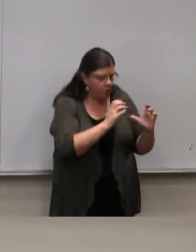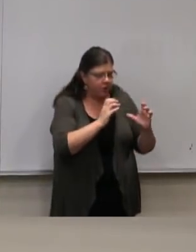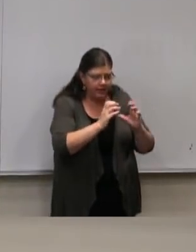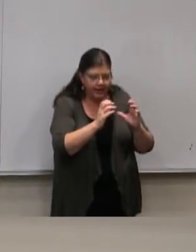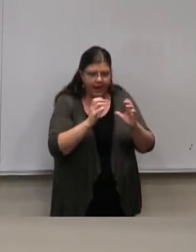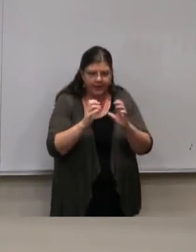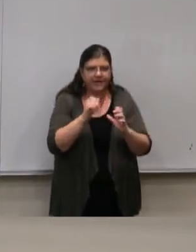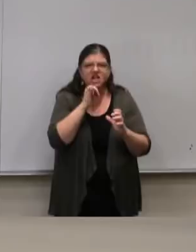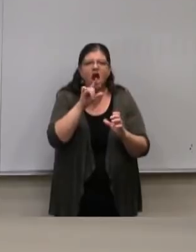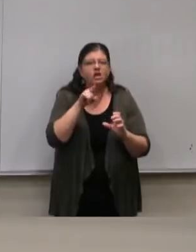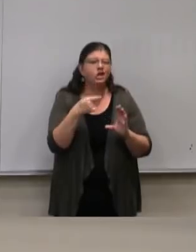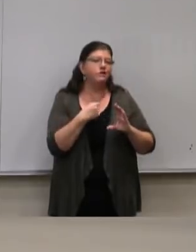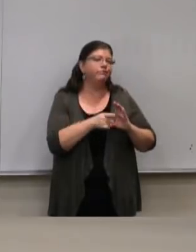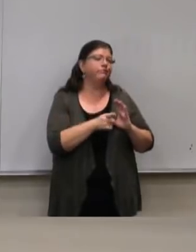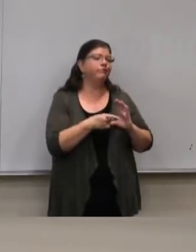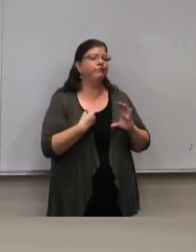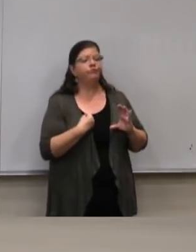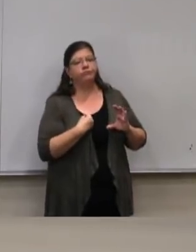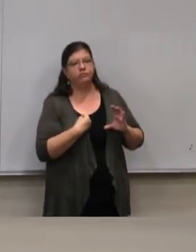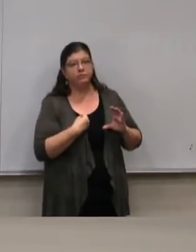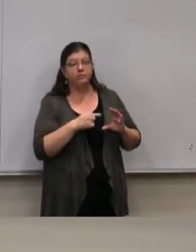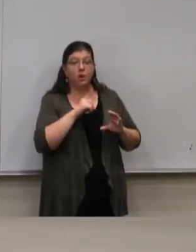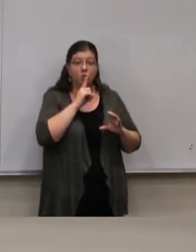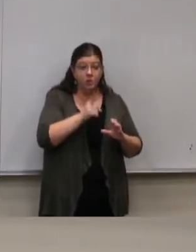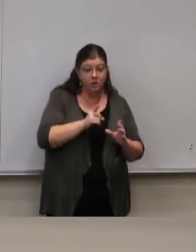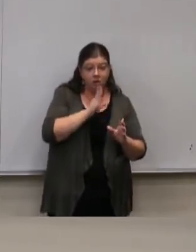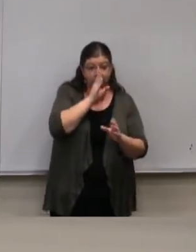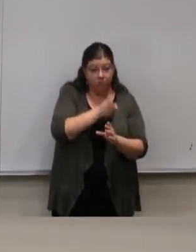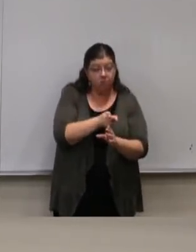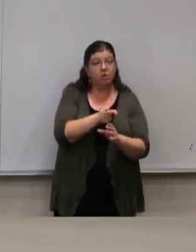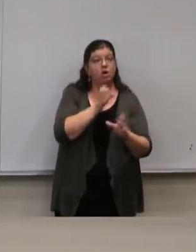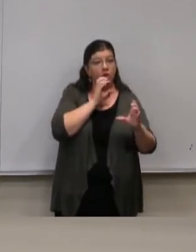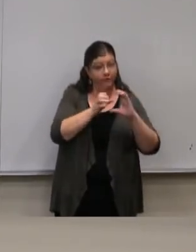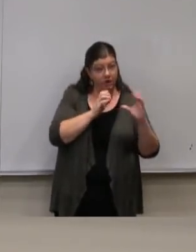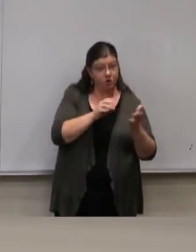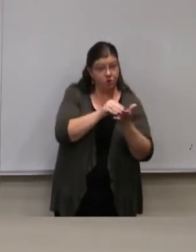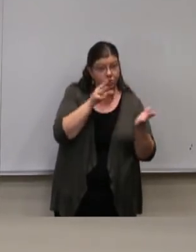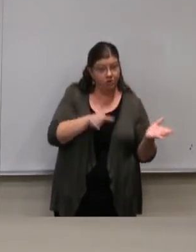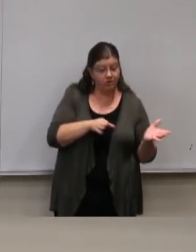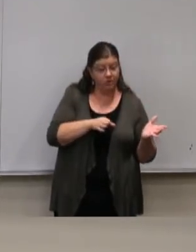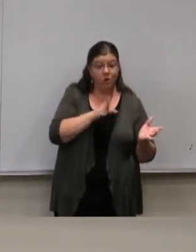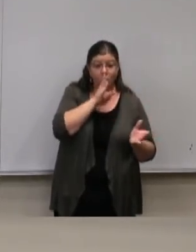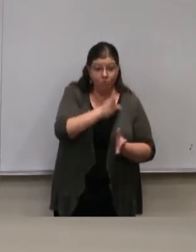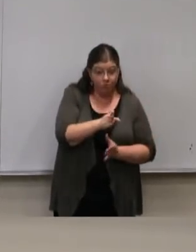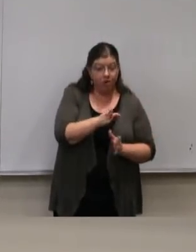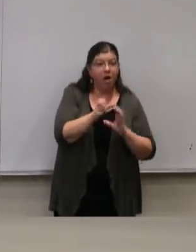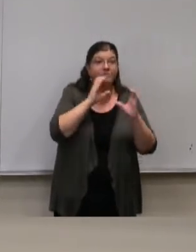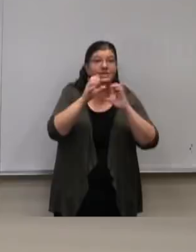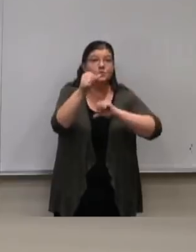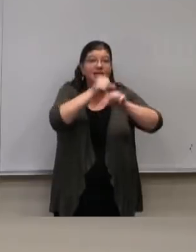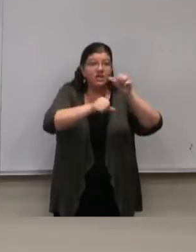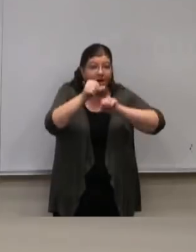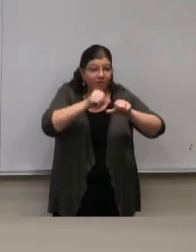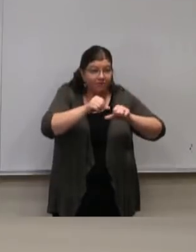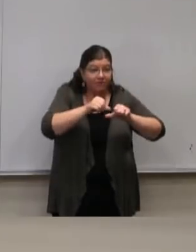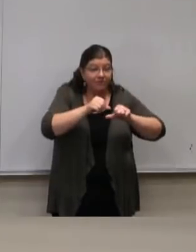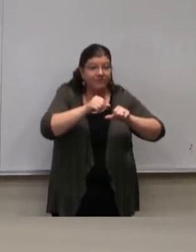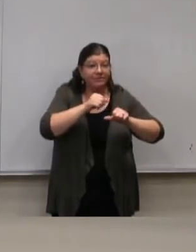than just email, that we're having real-time conversations with our students, real-time conversations with each other, and not necessarily always on Zoom.